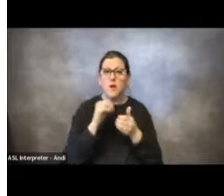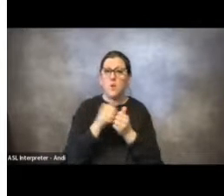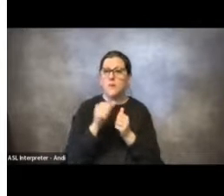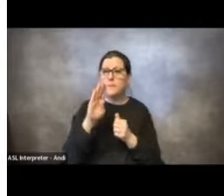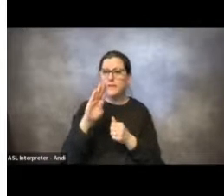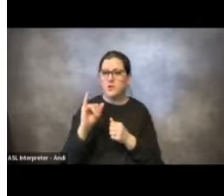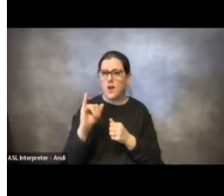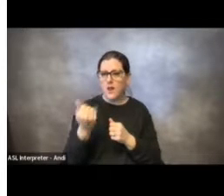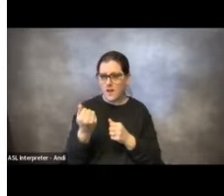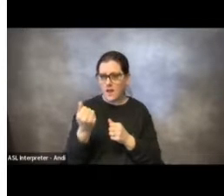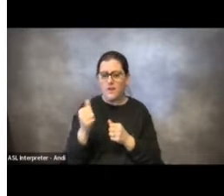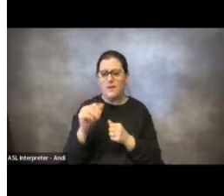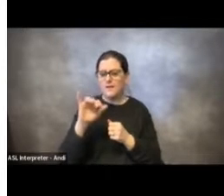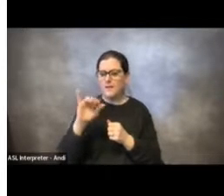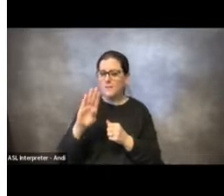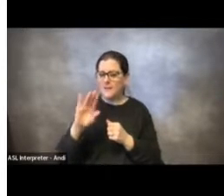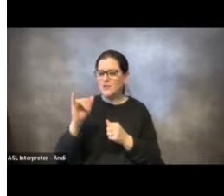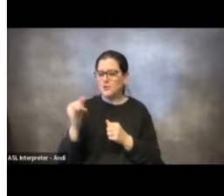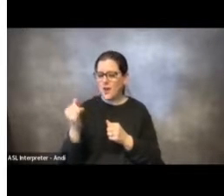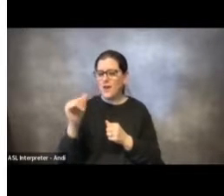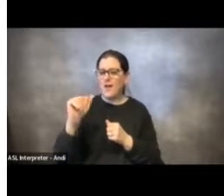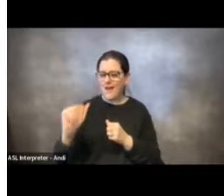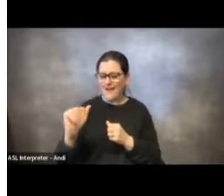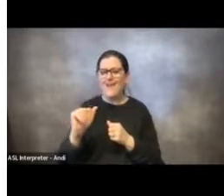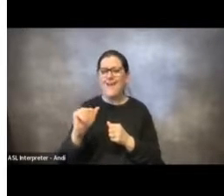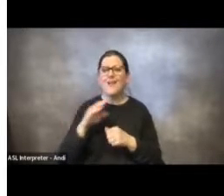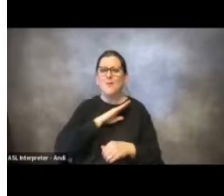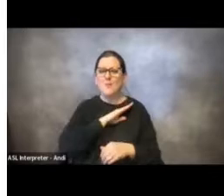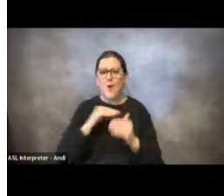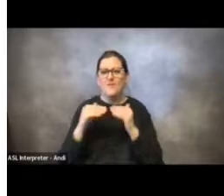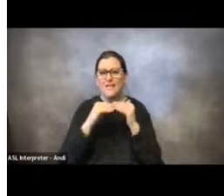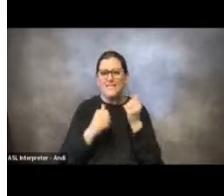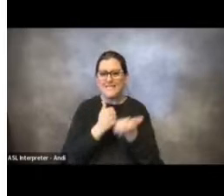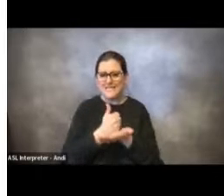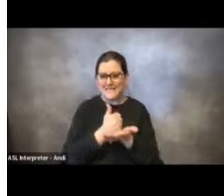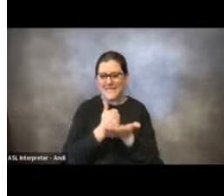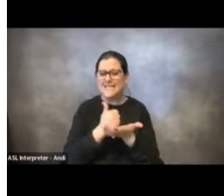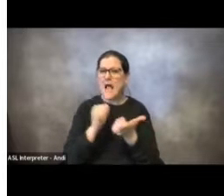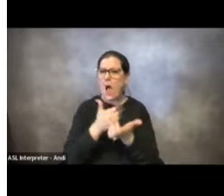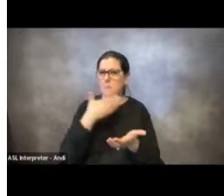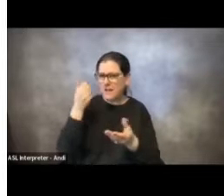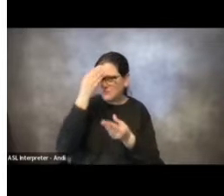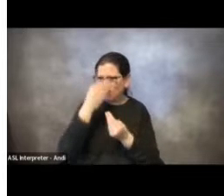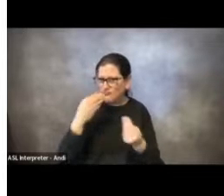Assistance to determine how to best get this information to the field. And and also our brain